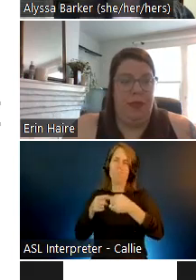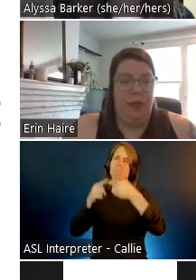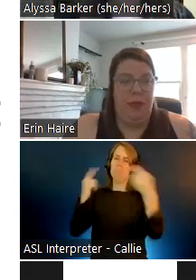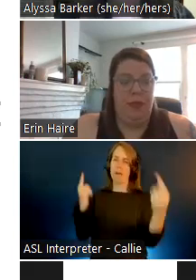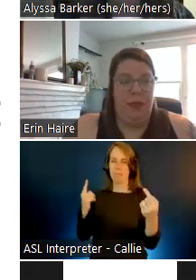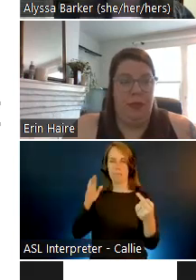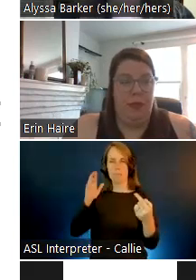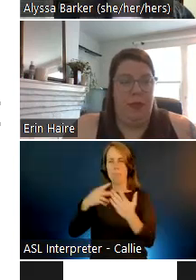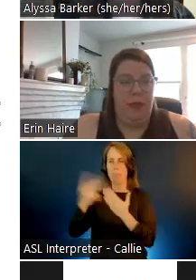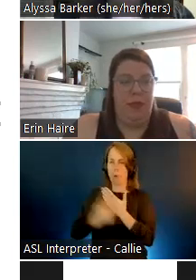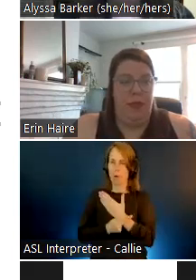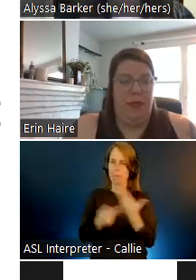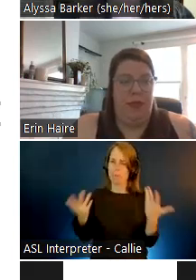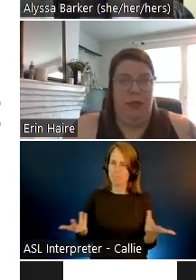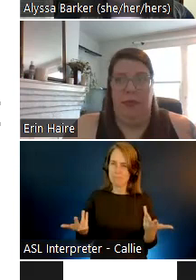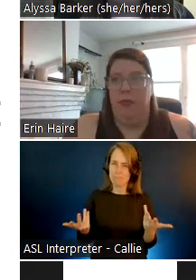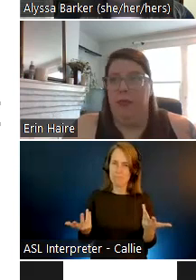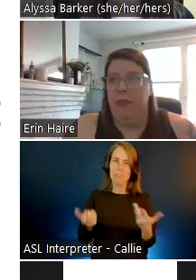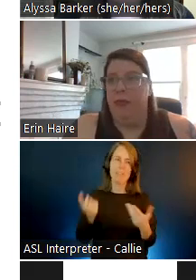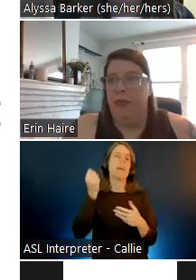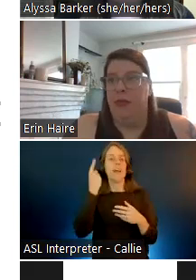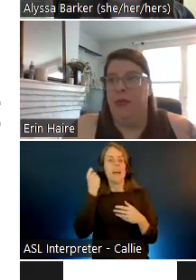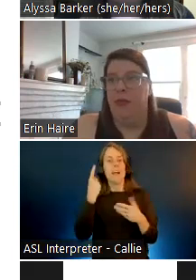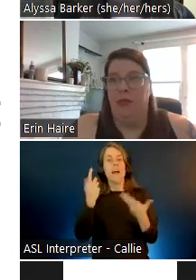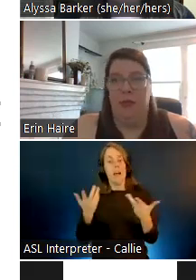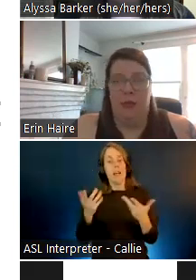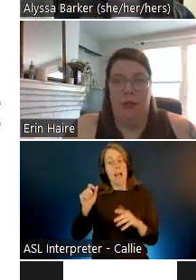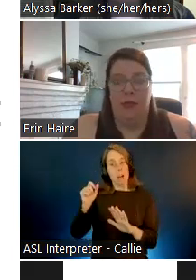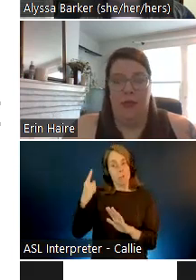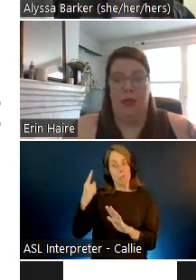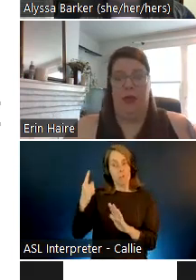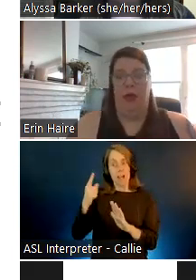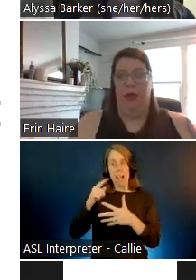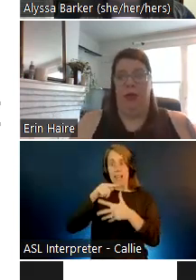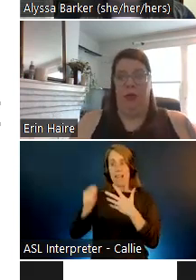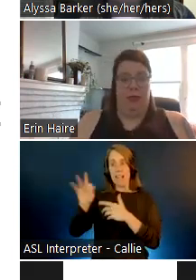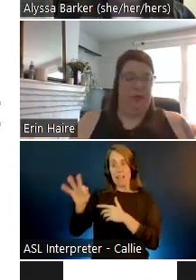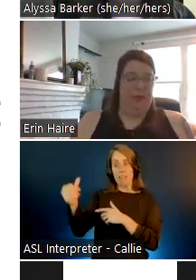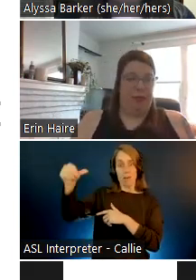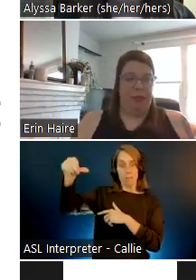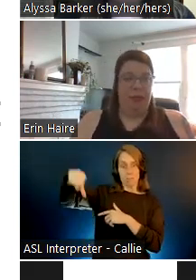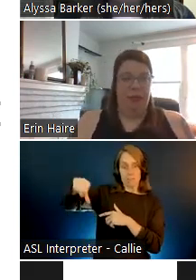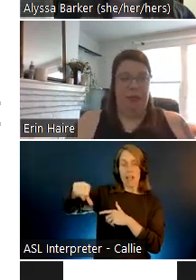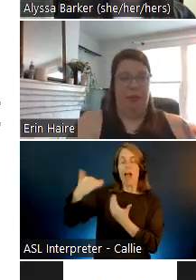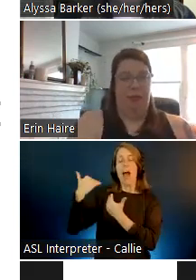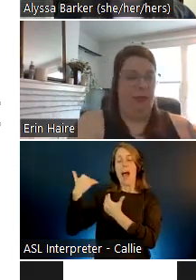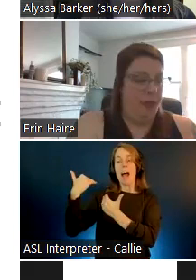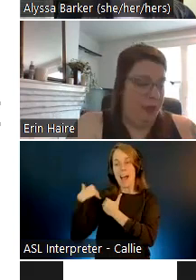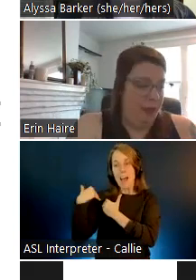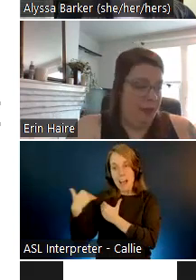alternative accommodations that would give the person with a disability an equal opportunity to